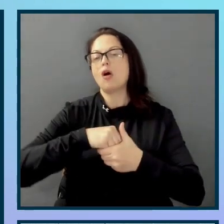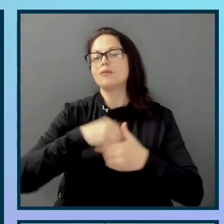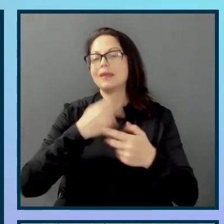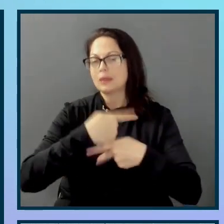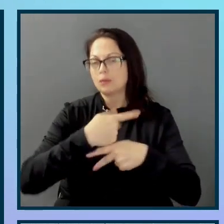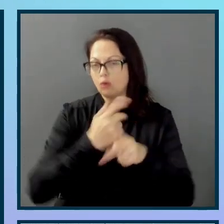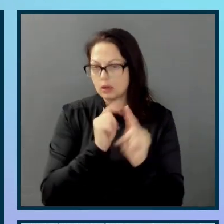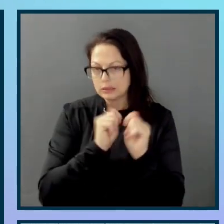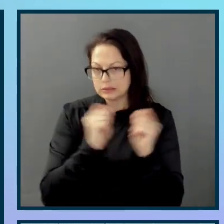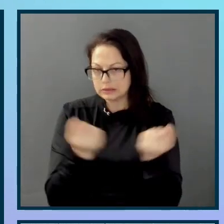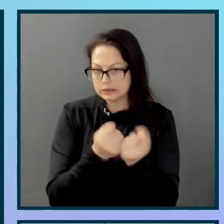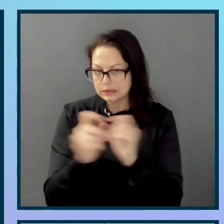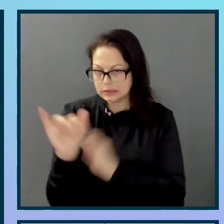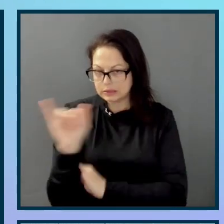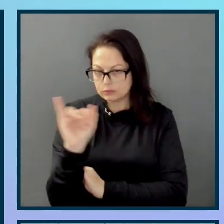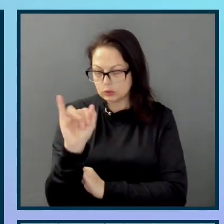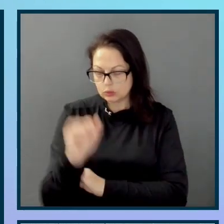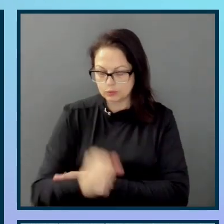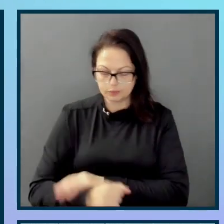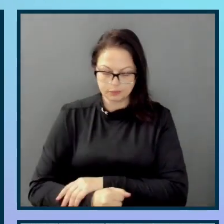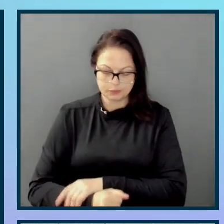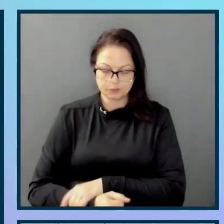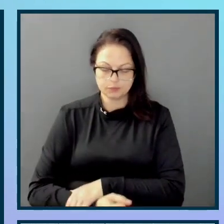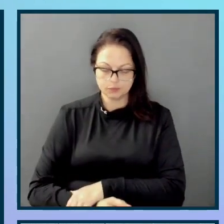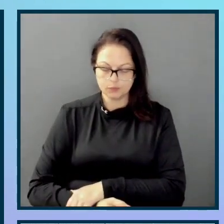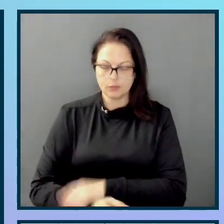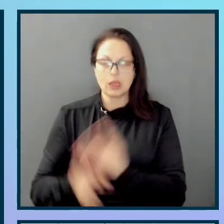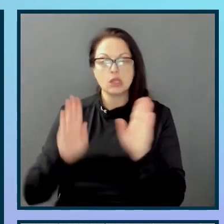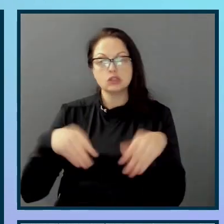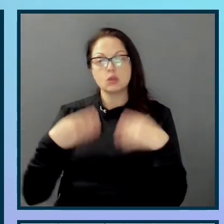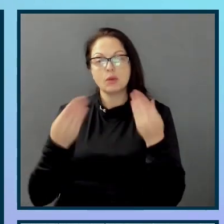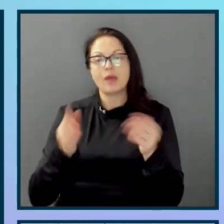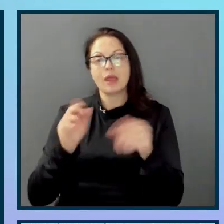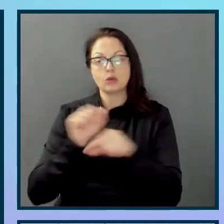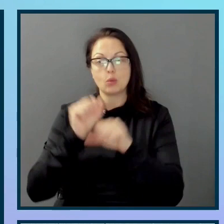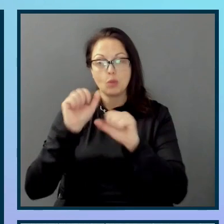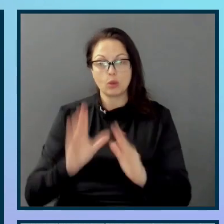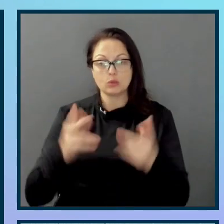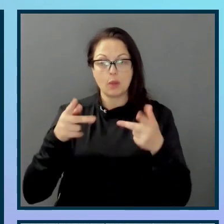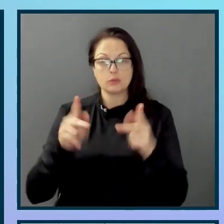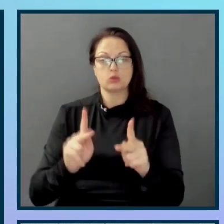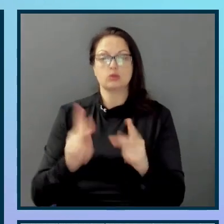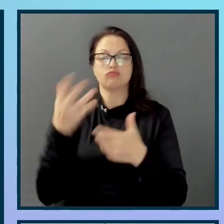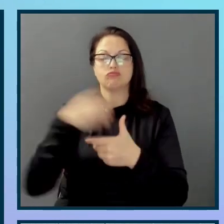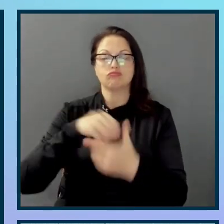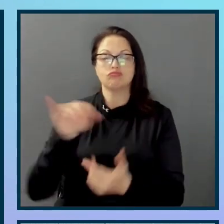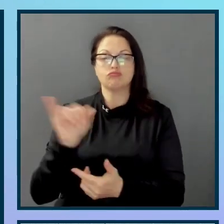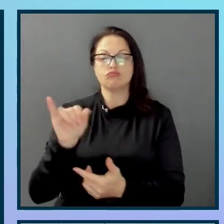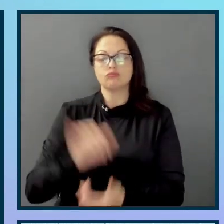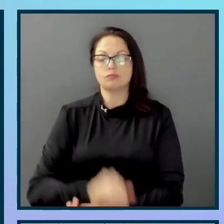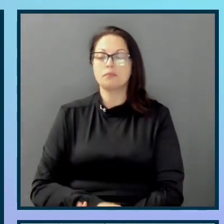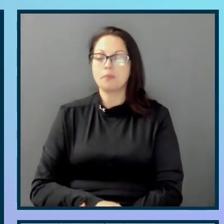So provide your employees with opportunities to get involved as well. You can create digital accessibility focus groups